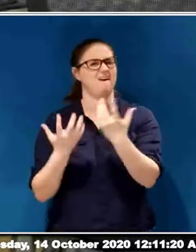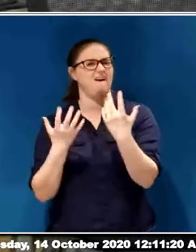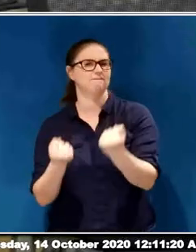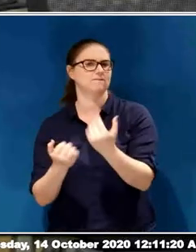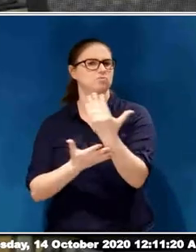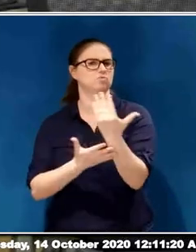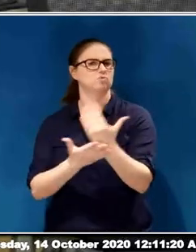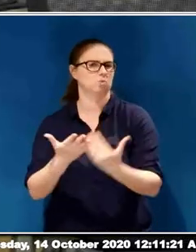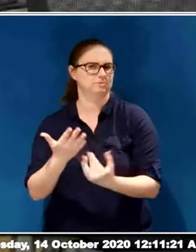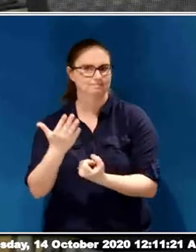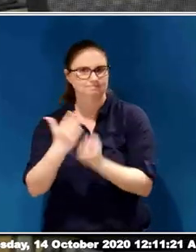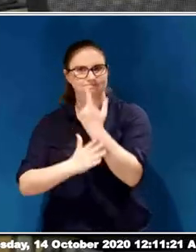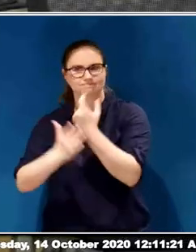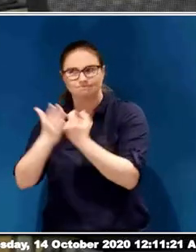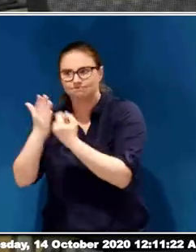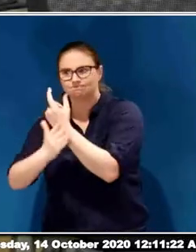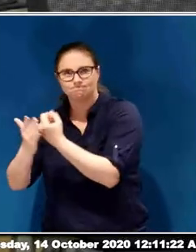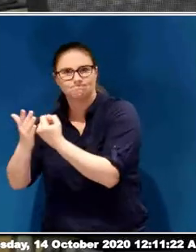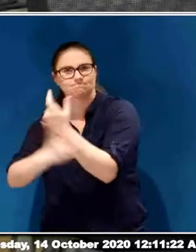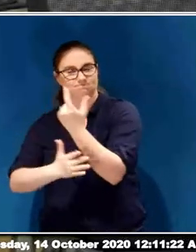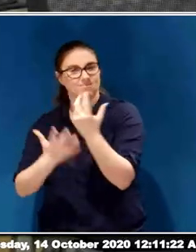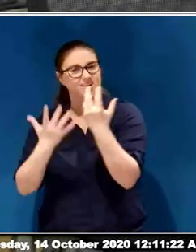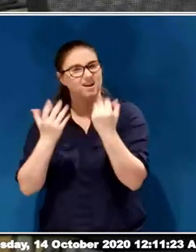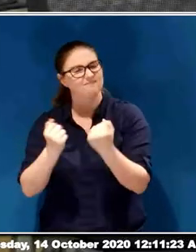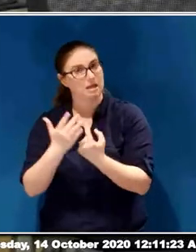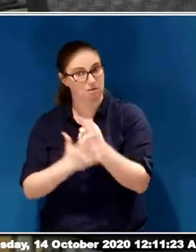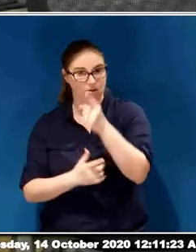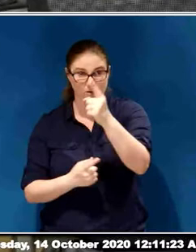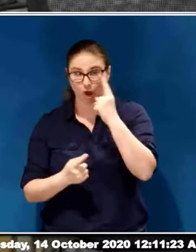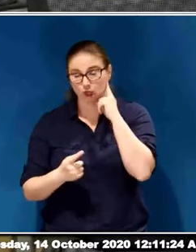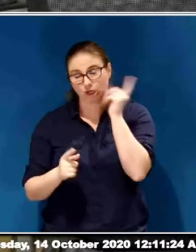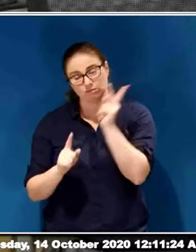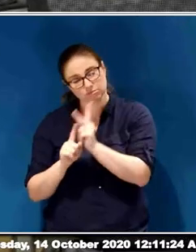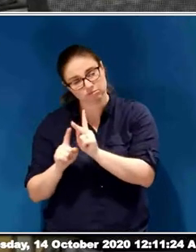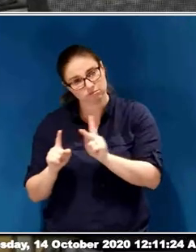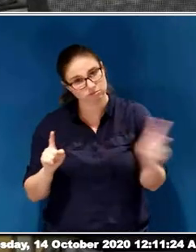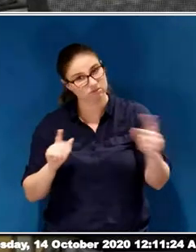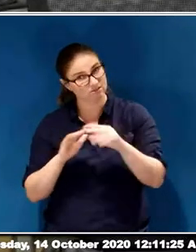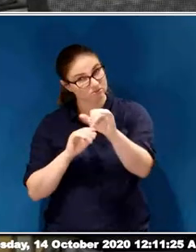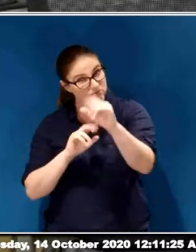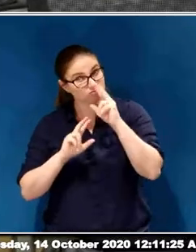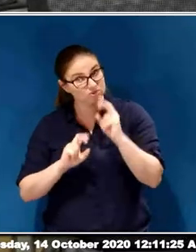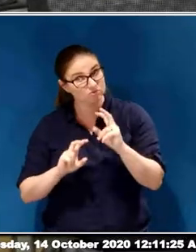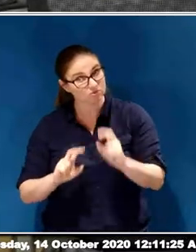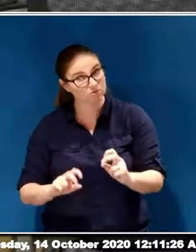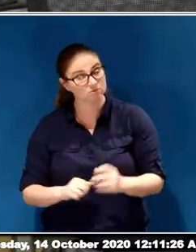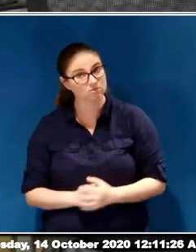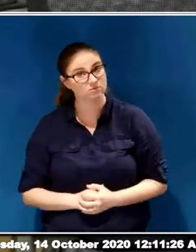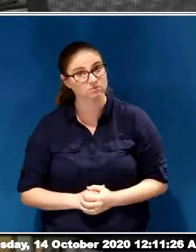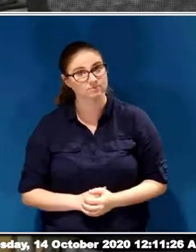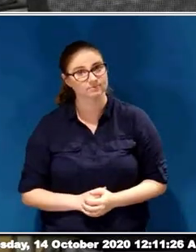again in your research? DR de BRUIN: I have heard them indeed time and again in my research.